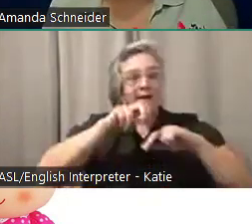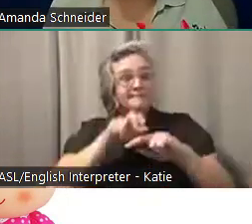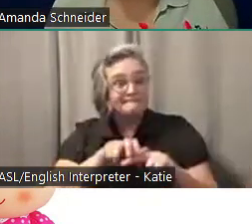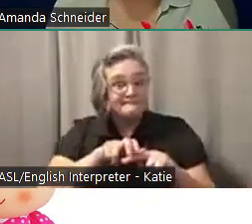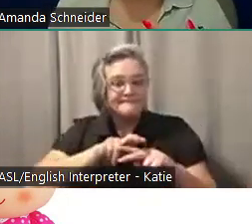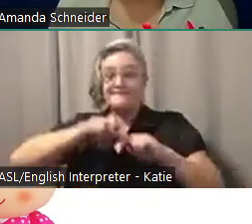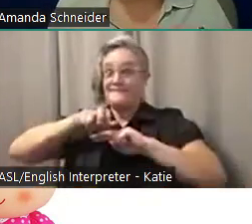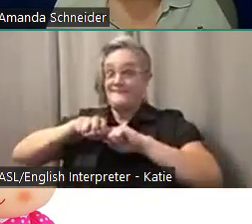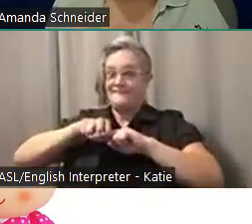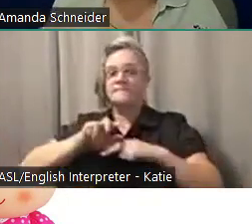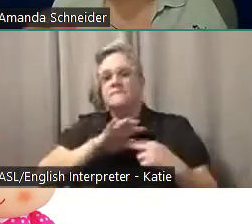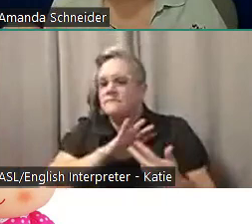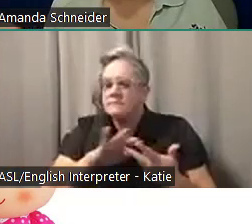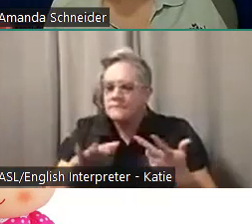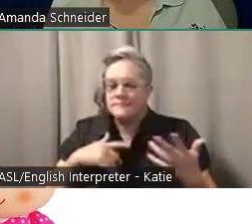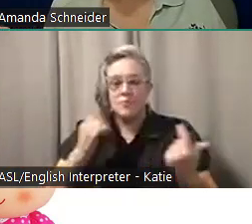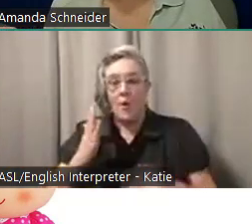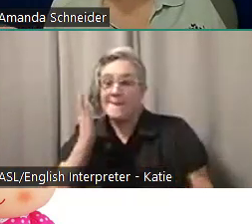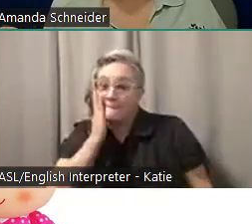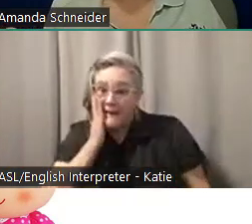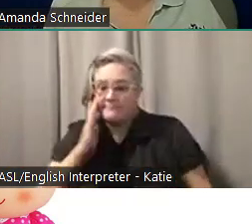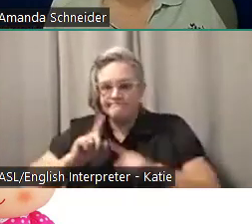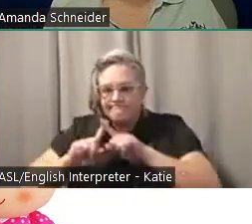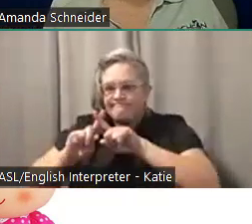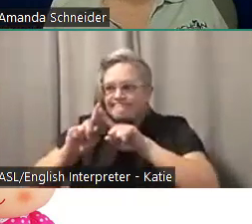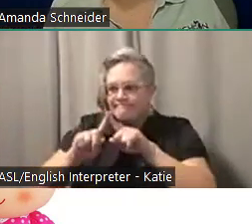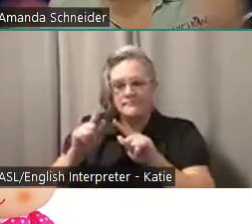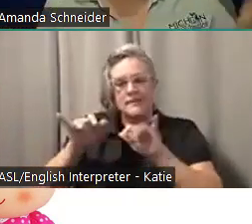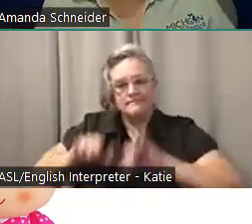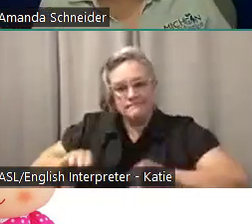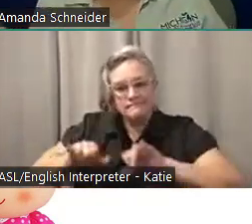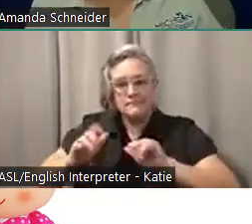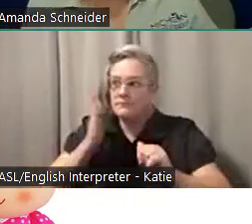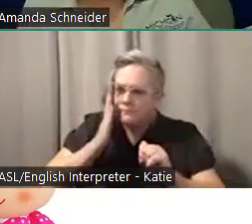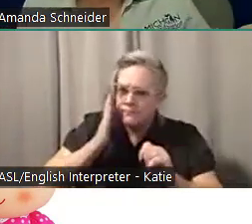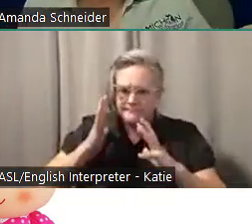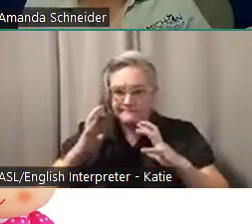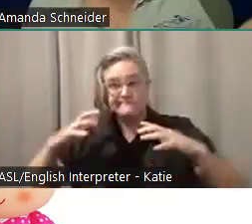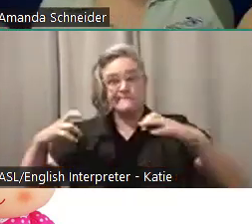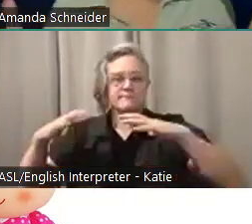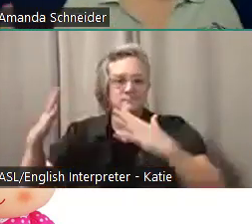going to the beds and talking about that repetitive nature. You can use stuffed animals,